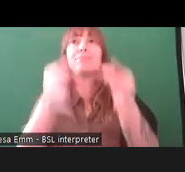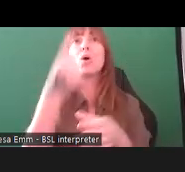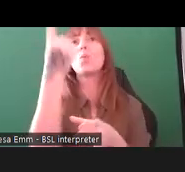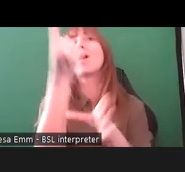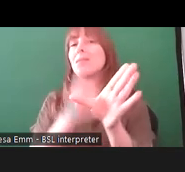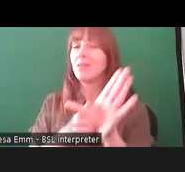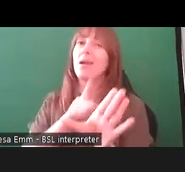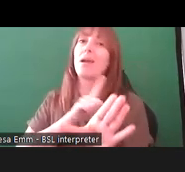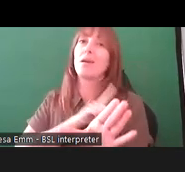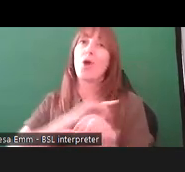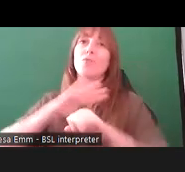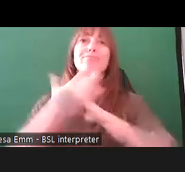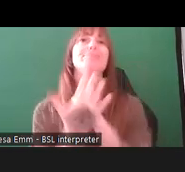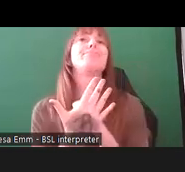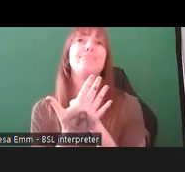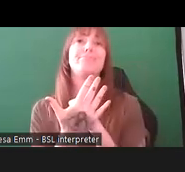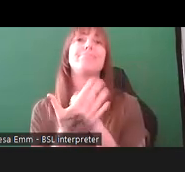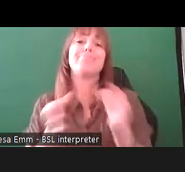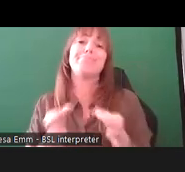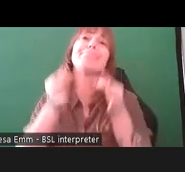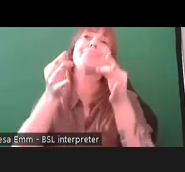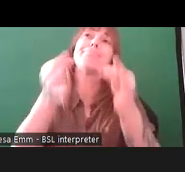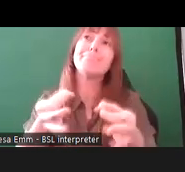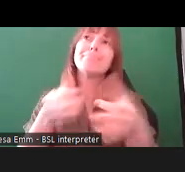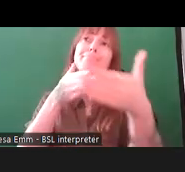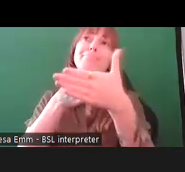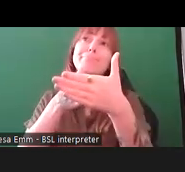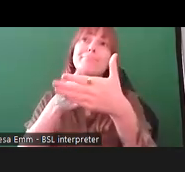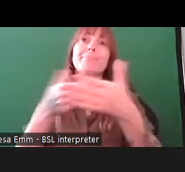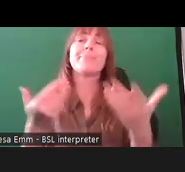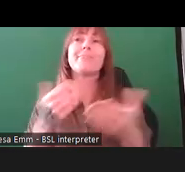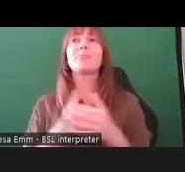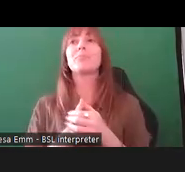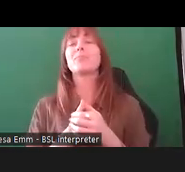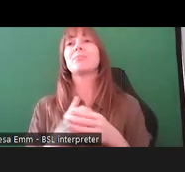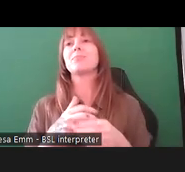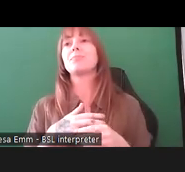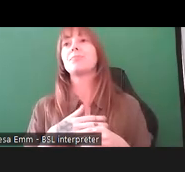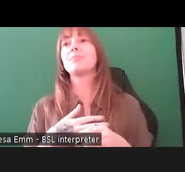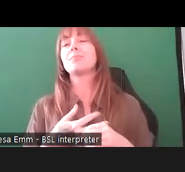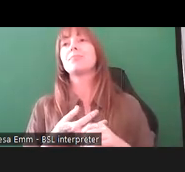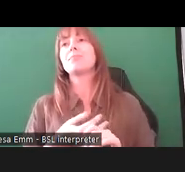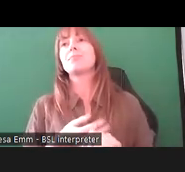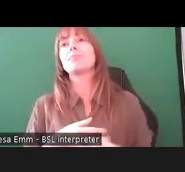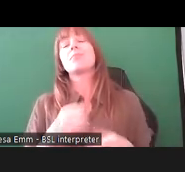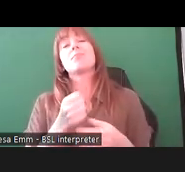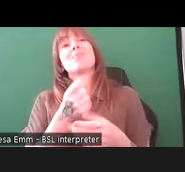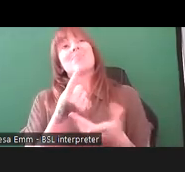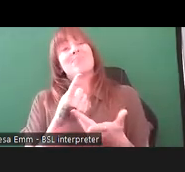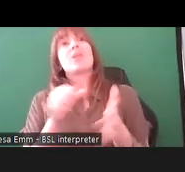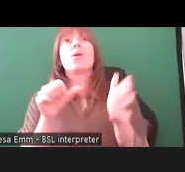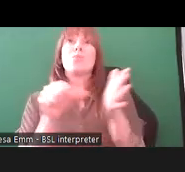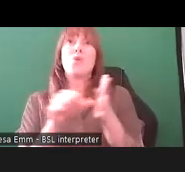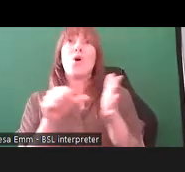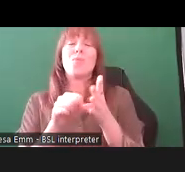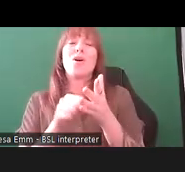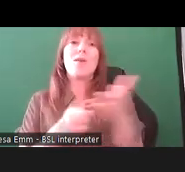Covid and, unfortunately, it made consulting with, particularly like organizations like Manchester